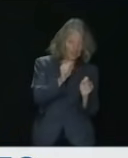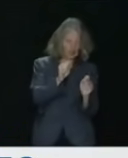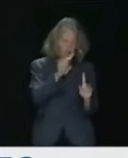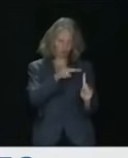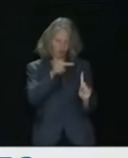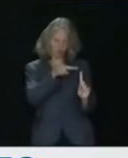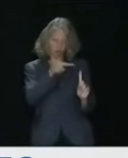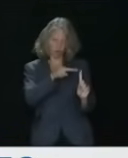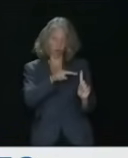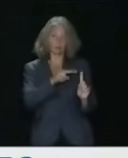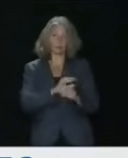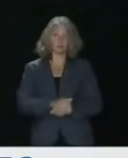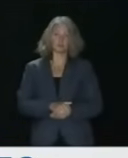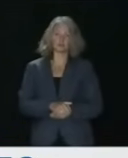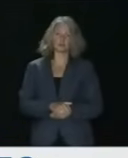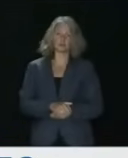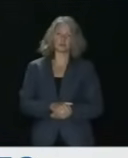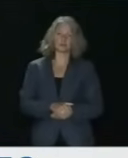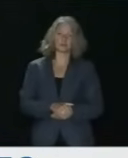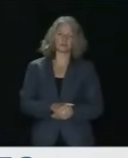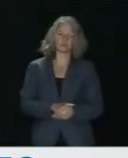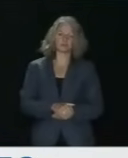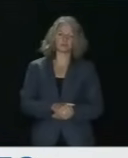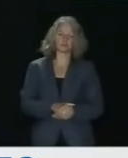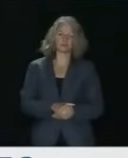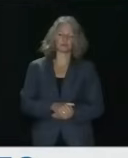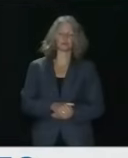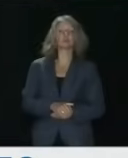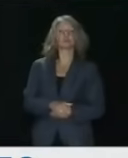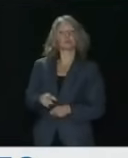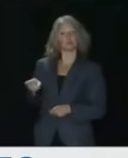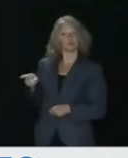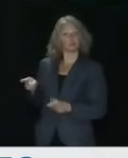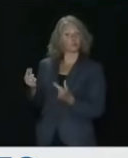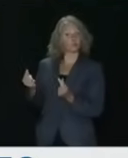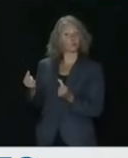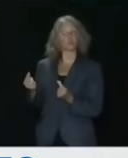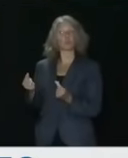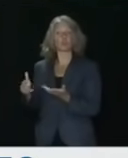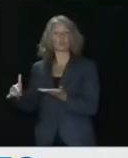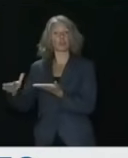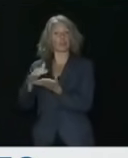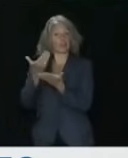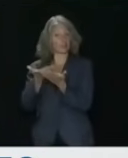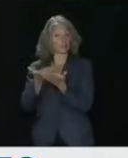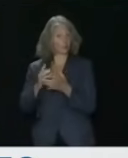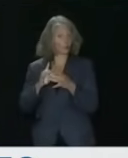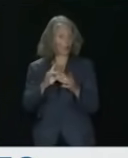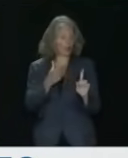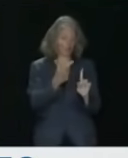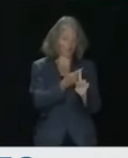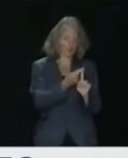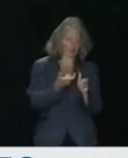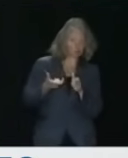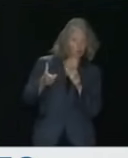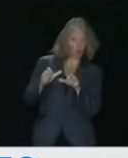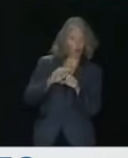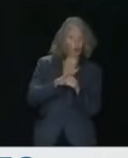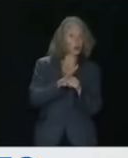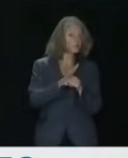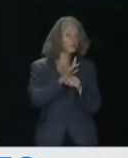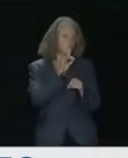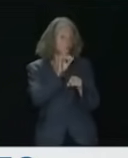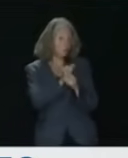CONTINUED TO MONITOR VACCINE